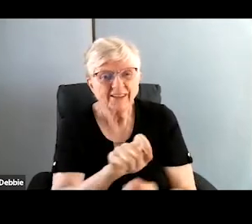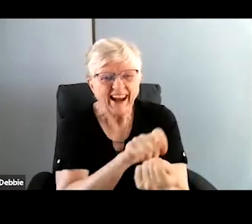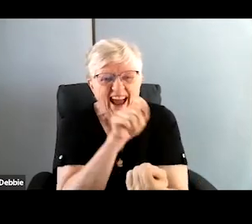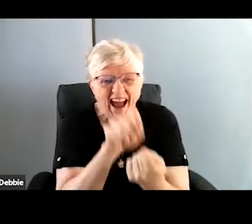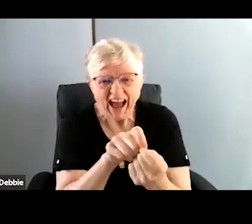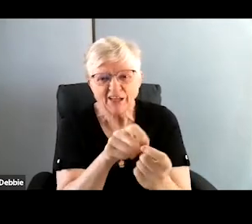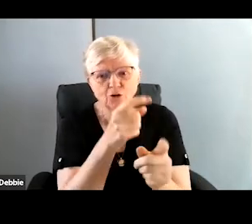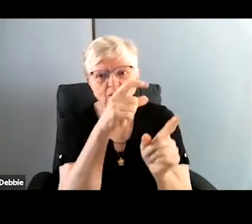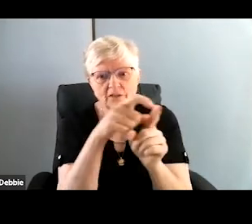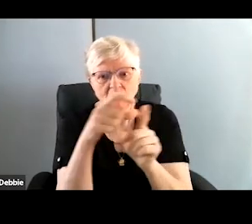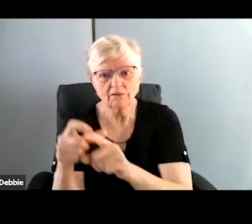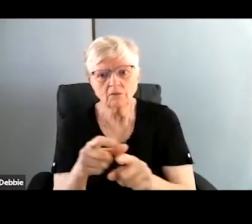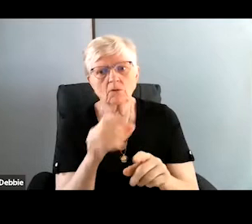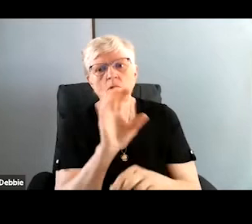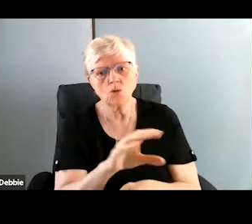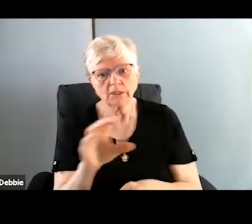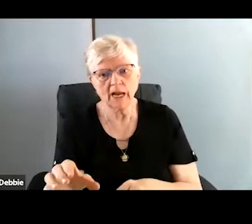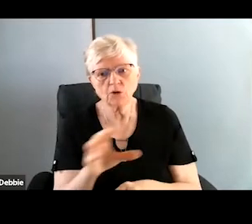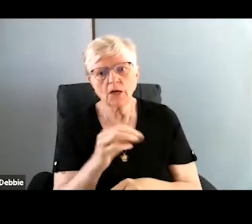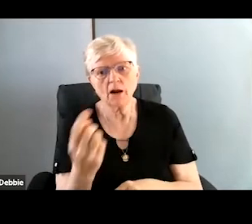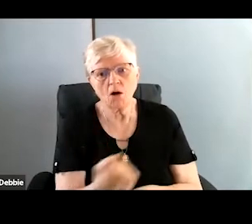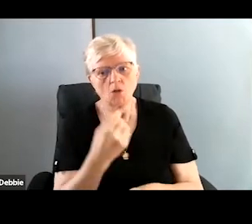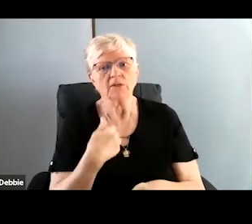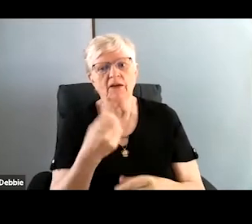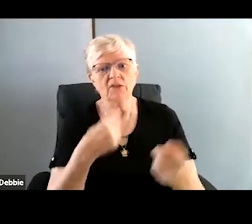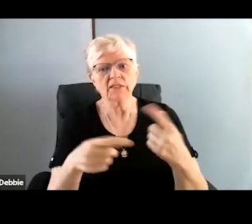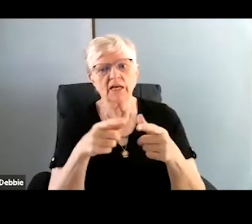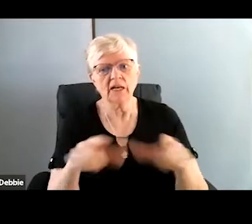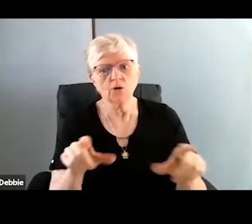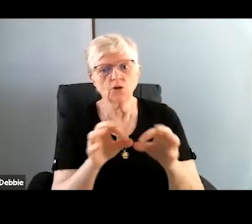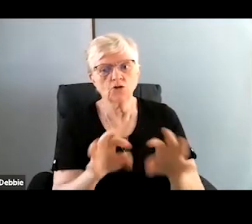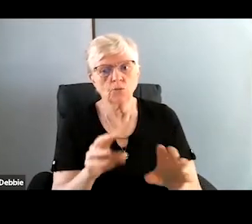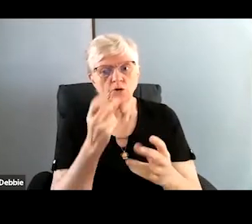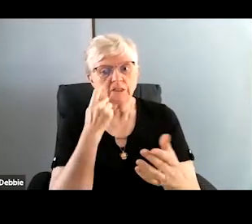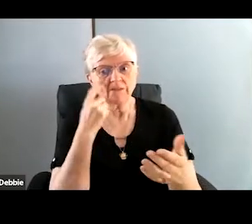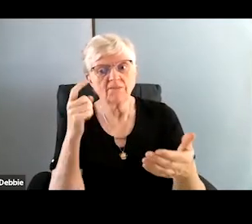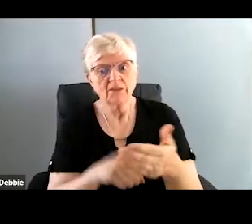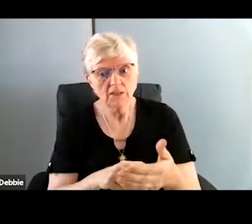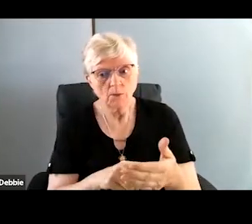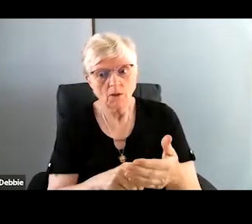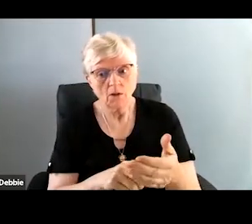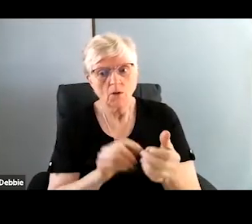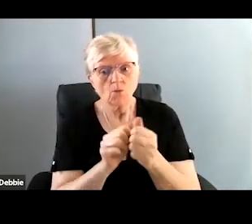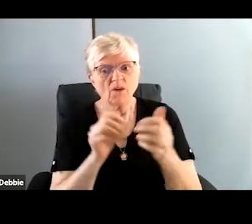100% ACCURATE CLOSED CAPTIONING AND ALWAYS HAVE THE AND ALWAYS HAVE THE SIGN LANGUAGE INTERPRETERS VISIBLE SIGN LANGUAGE INTERPRETERS VISIBLE WITHOUT ANY WITHOUT ANY OVERLAY COVERING THEM."